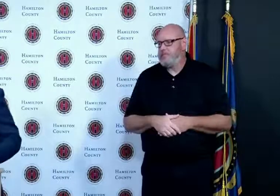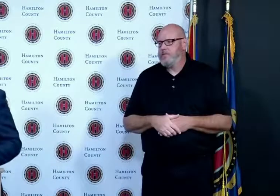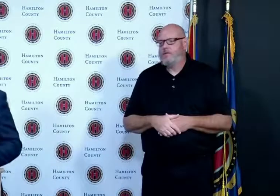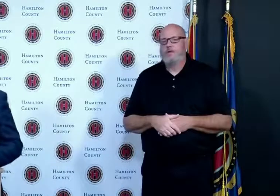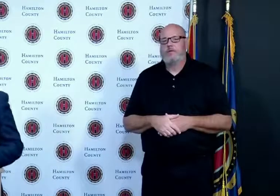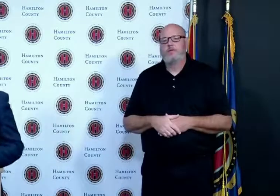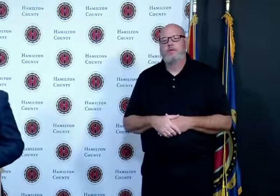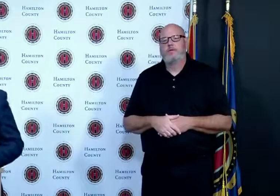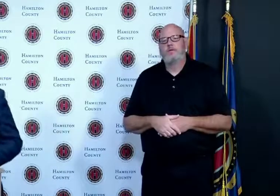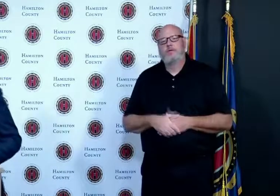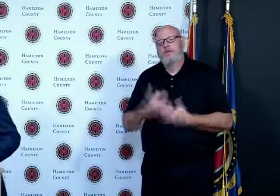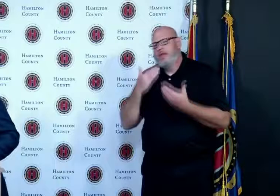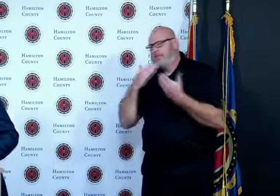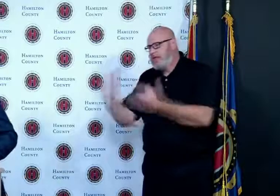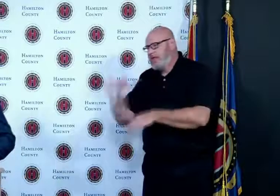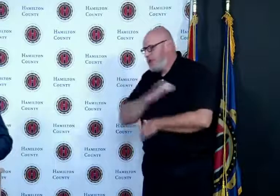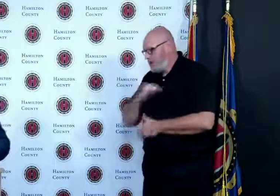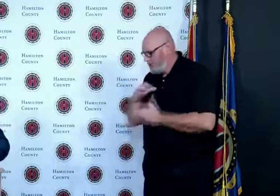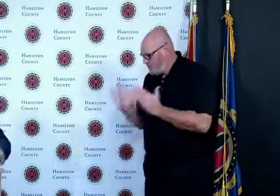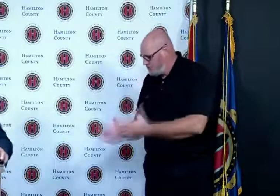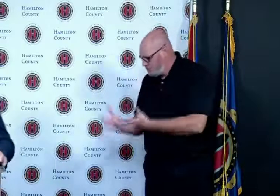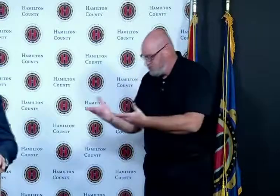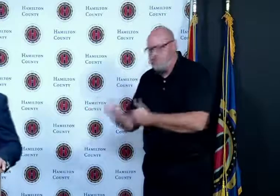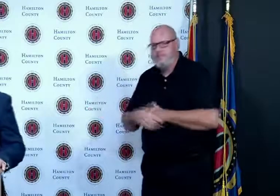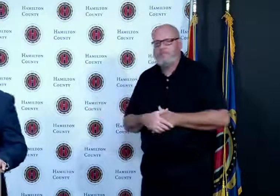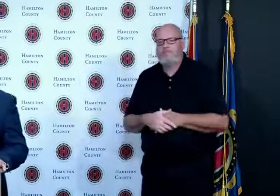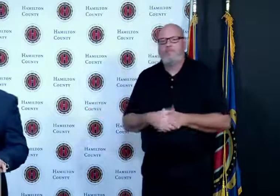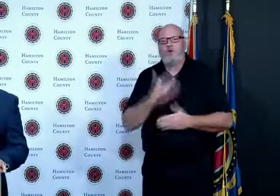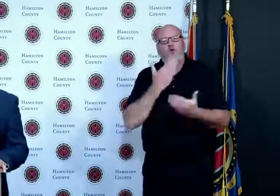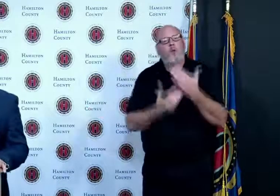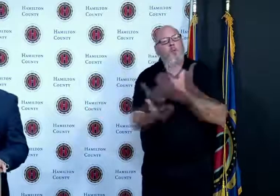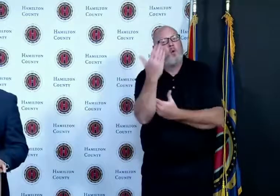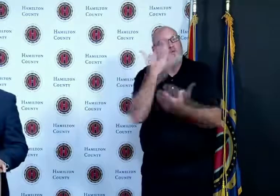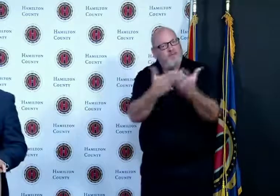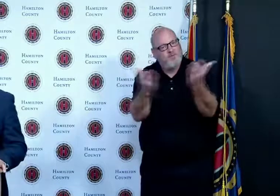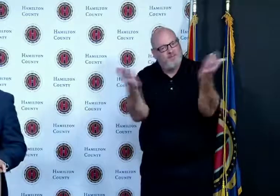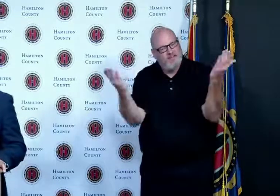thanks Commissioner and good morning everyone I continue to be excited with the progress that we